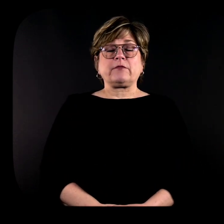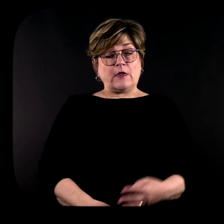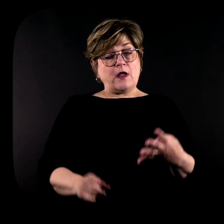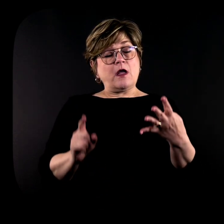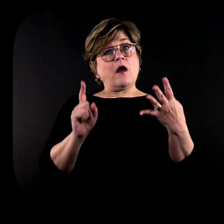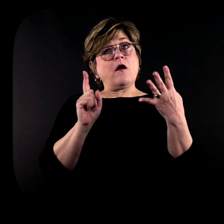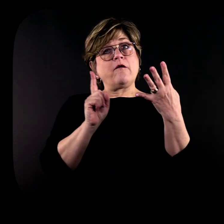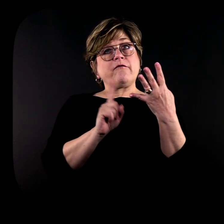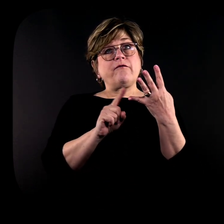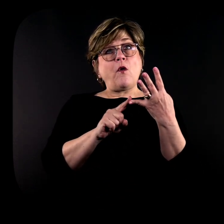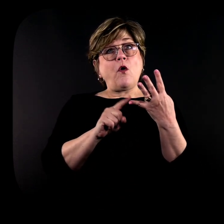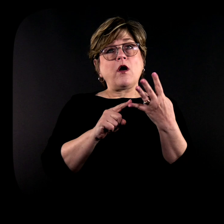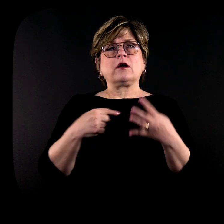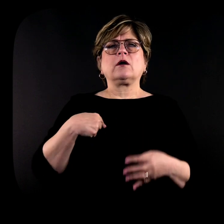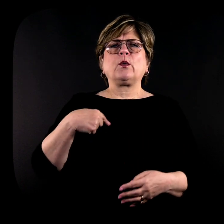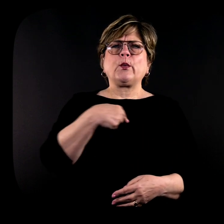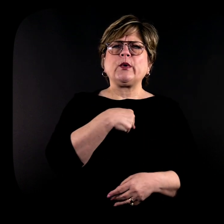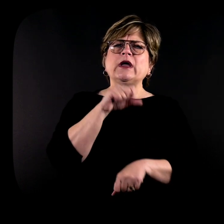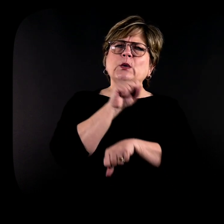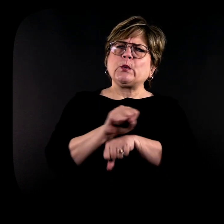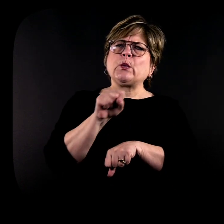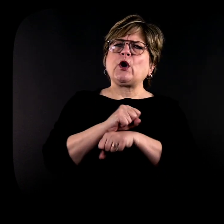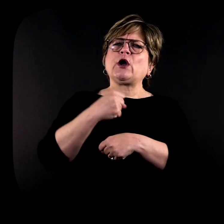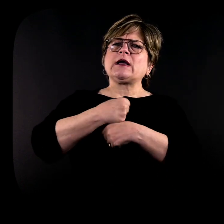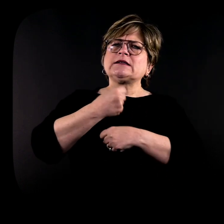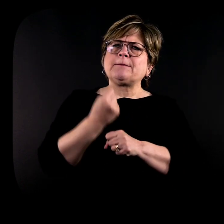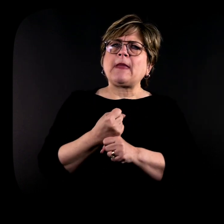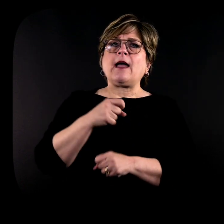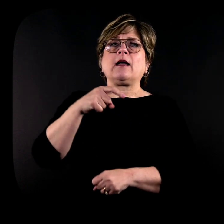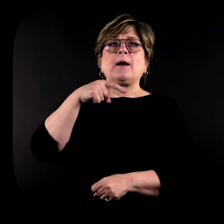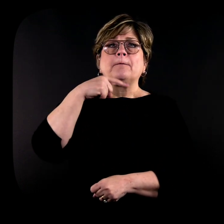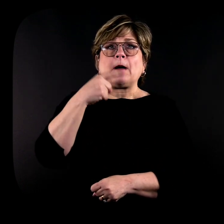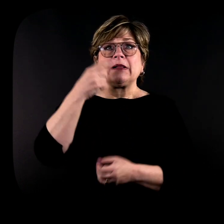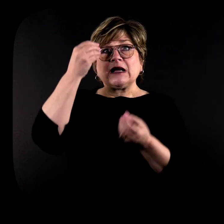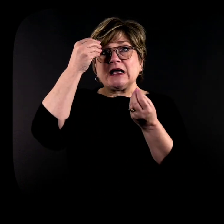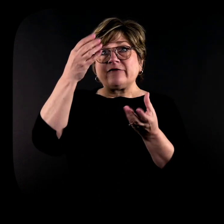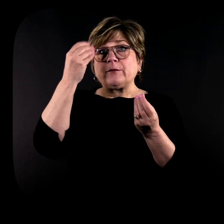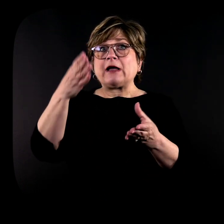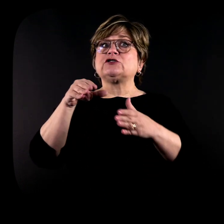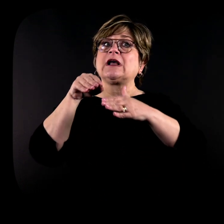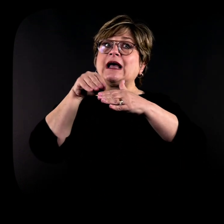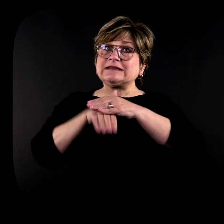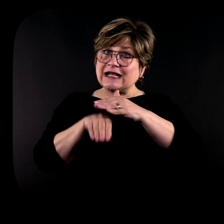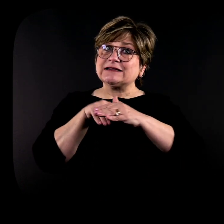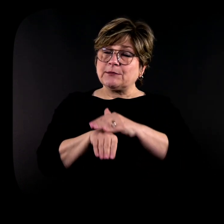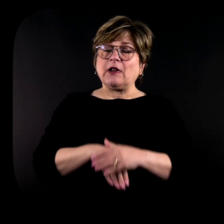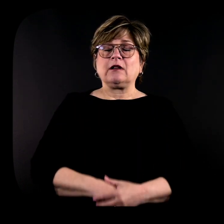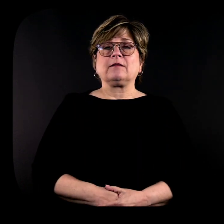4. We work to make public information accessible